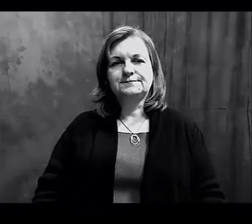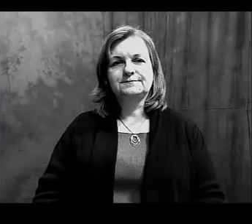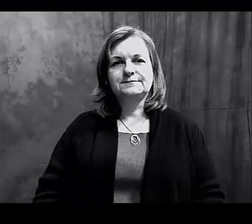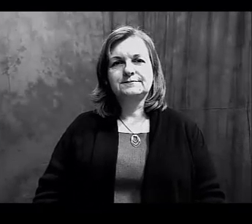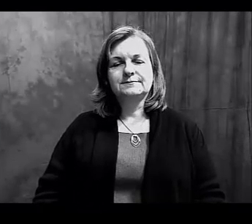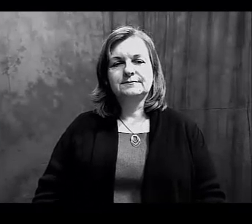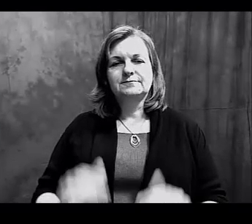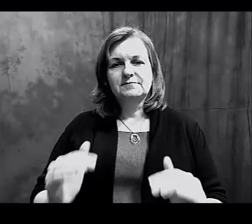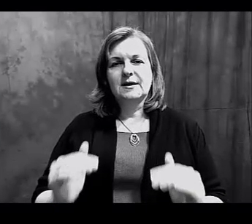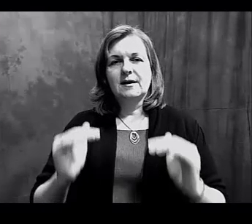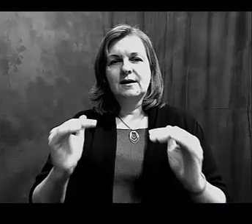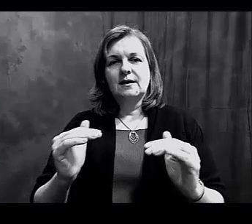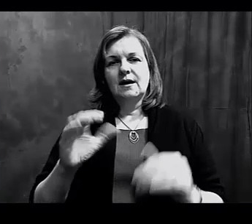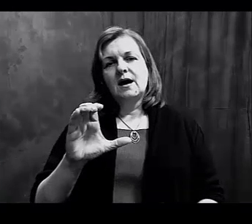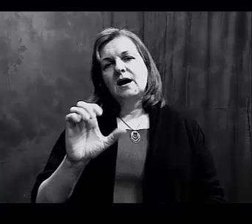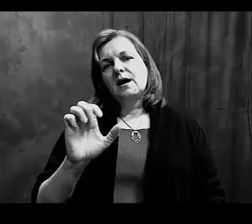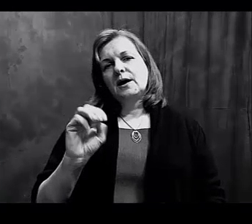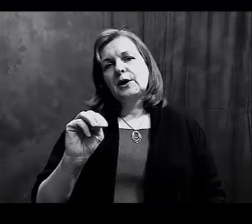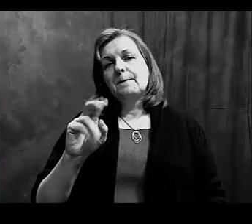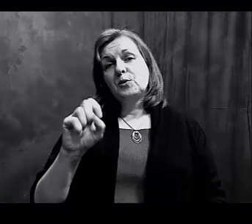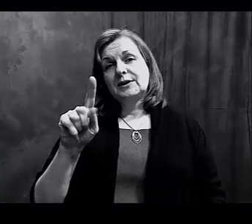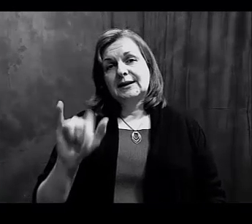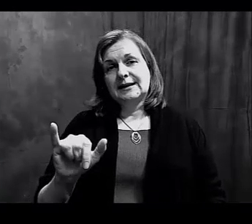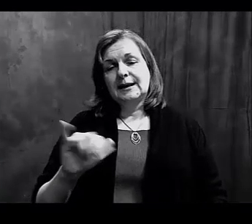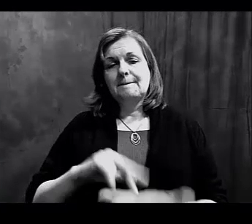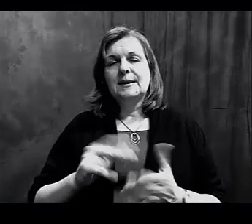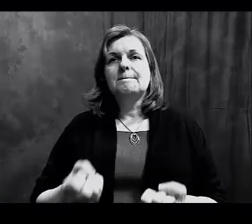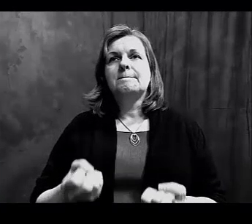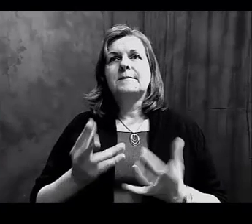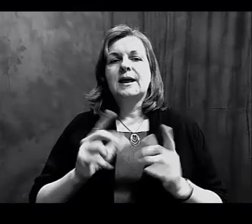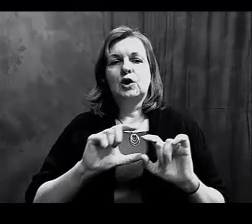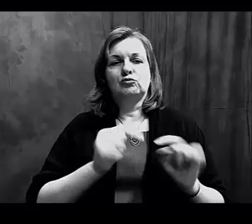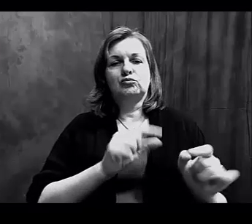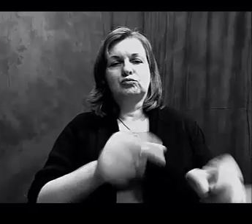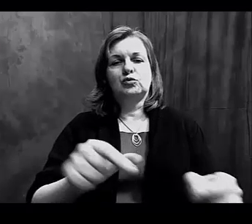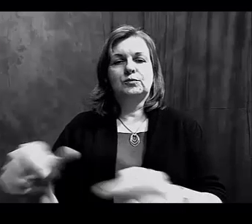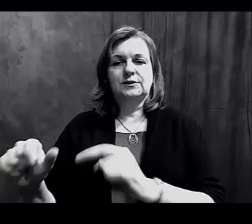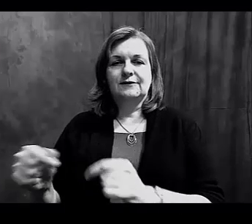a community takes many populations